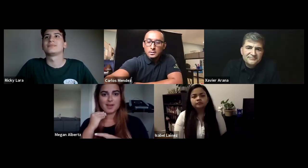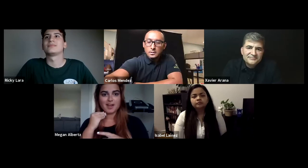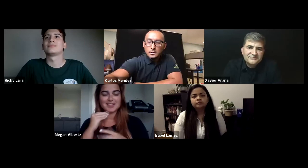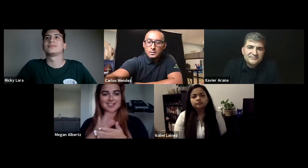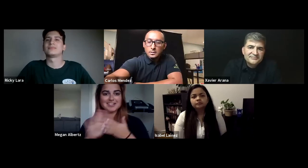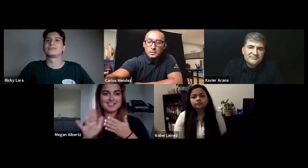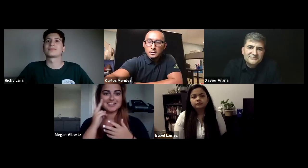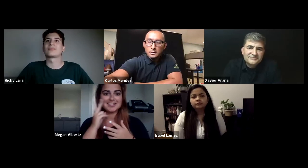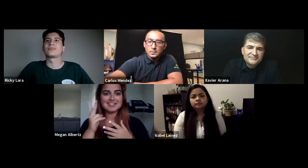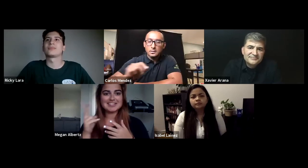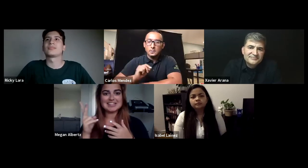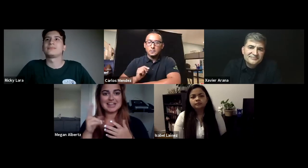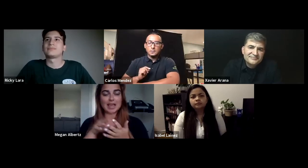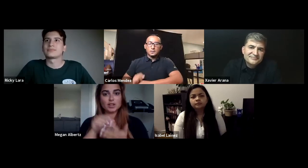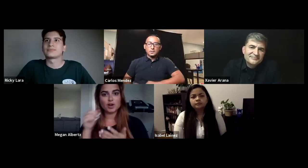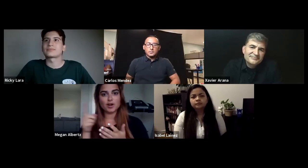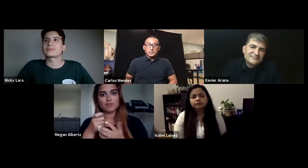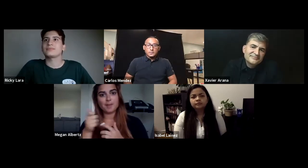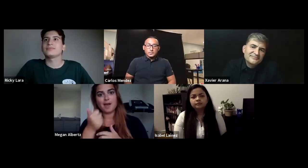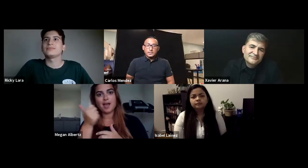your experiences are your own.